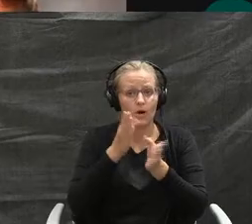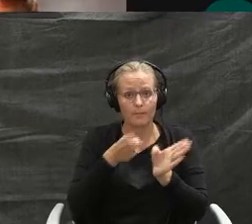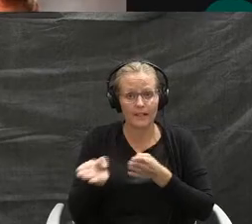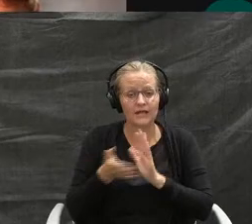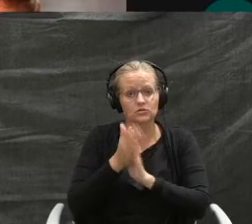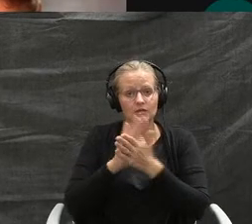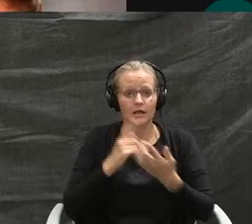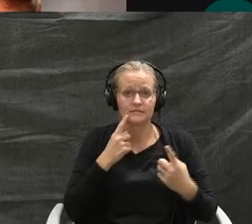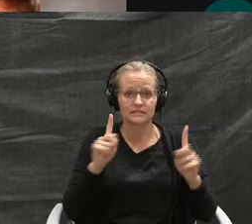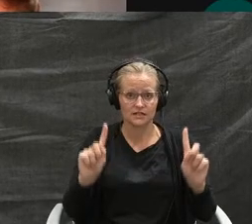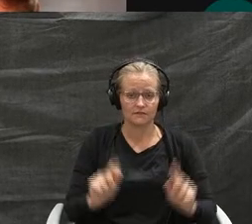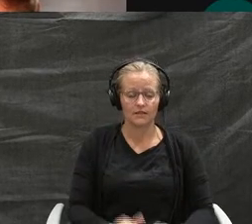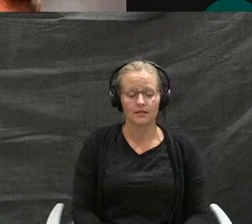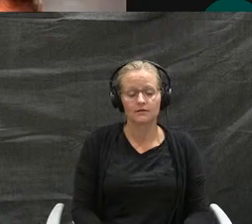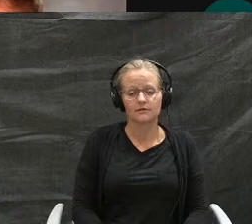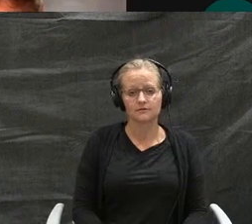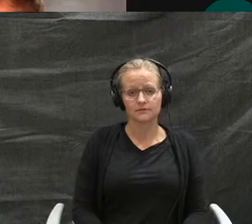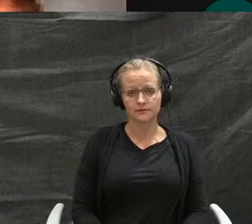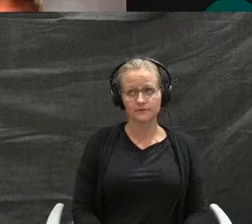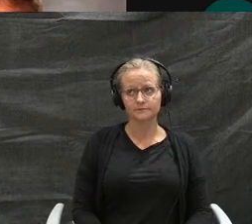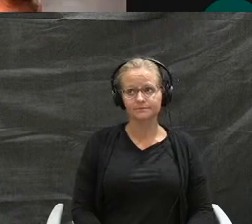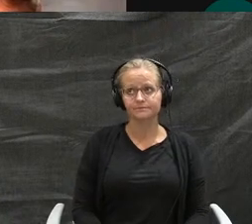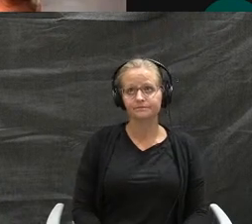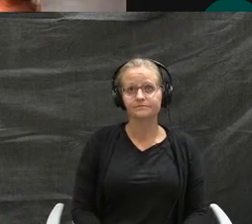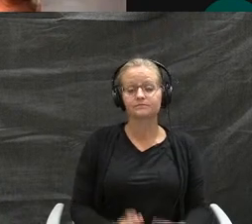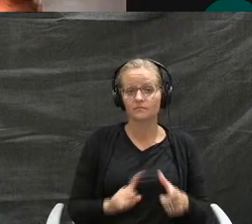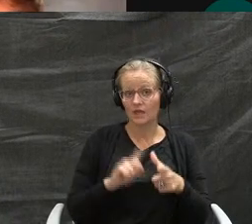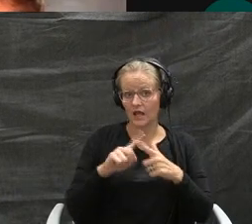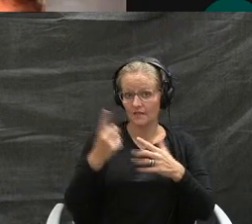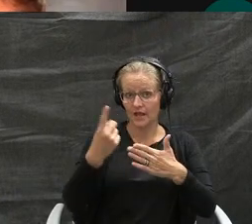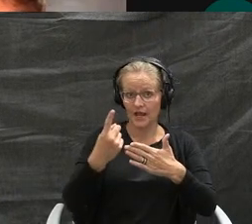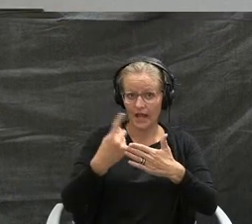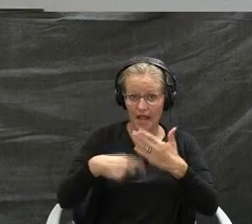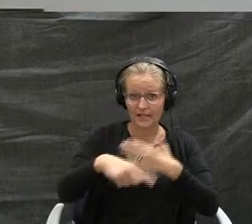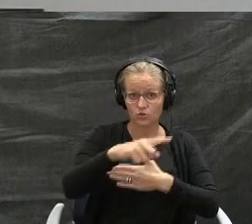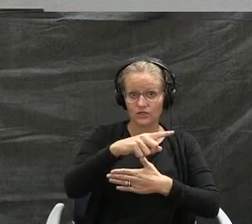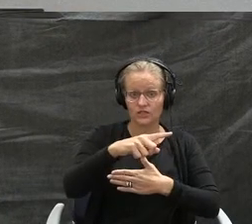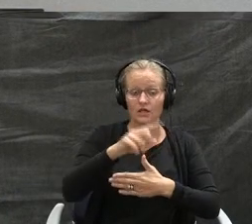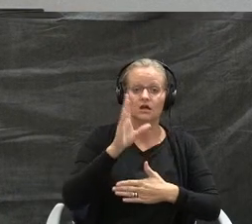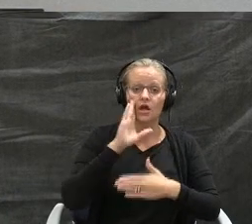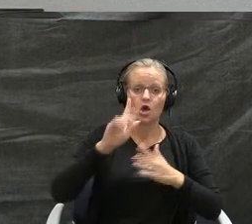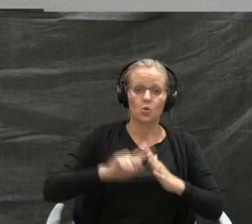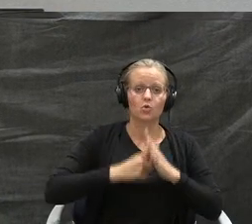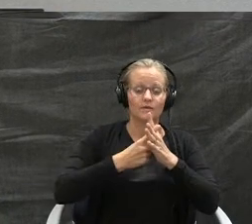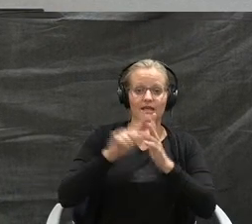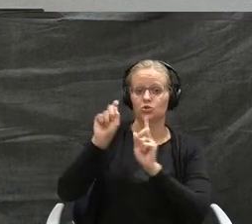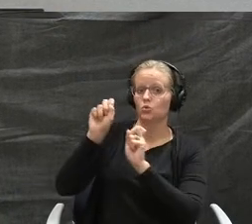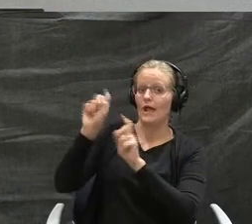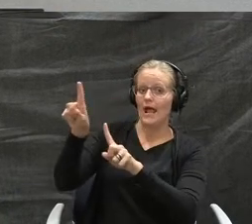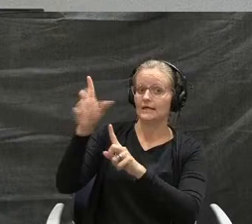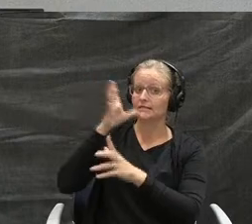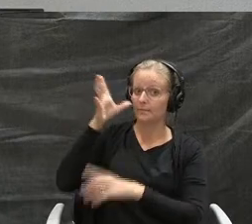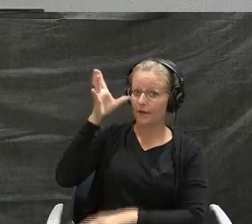And then next week. We would begin to ask parents, are you going to want to come to